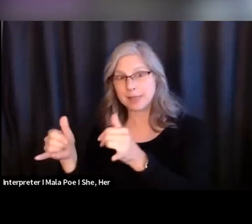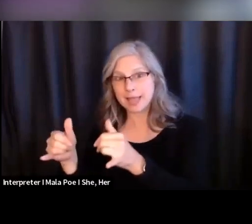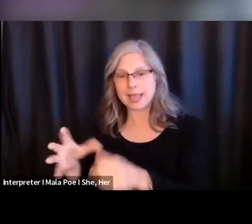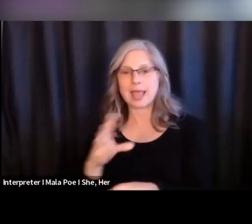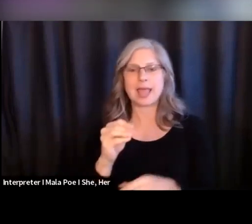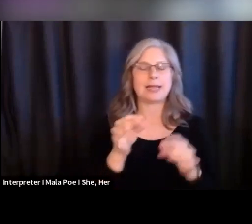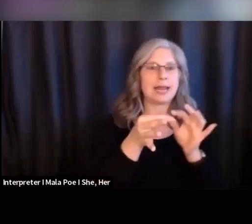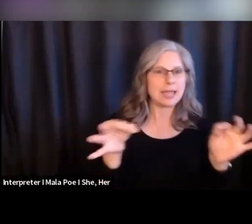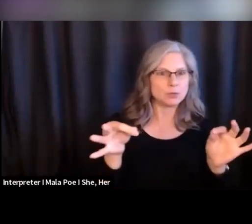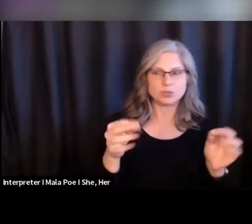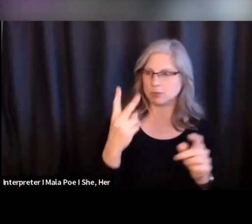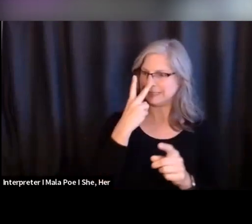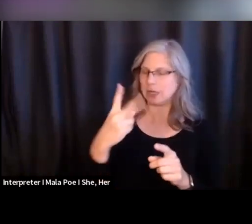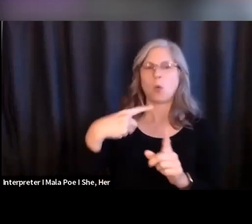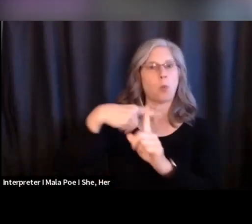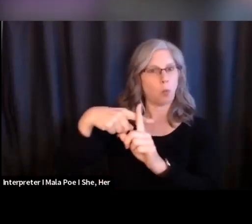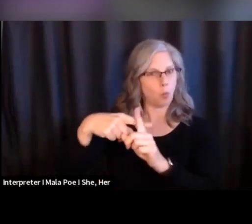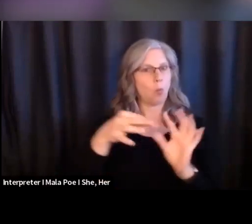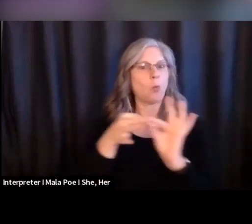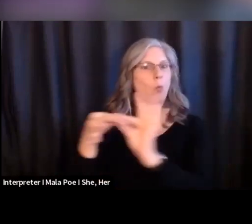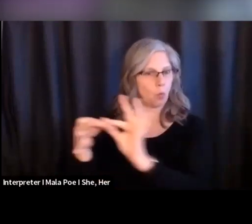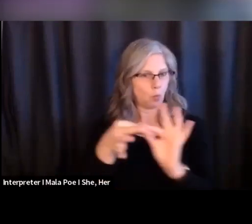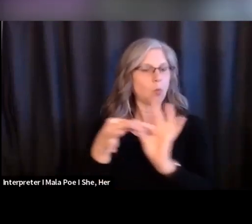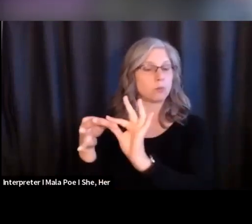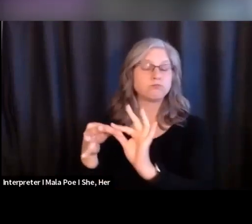and found that there is a positive relationship as well. A fairly robust one.